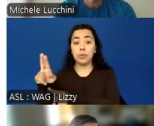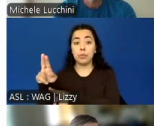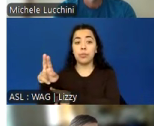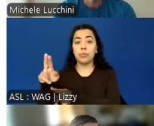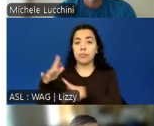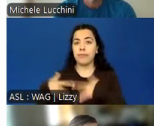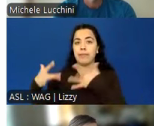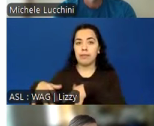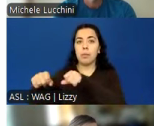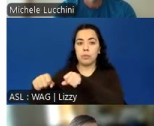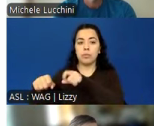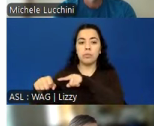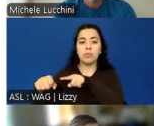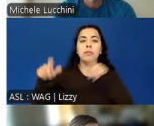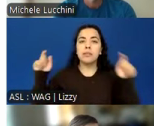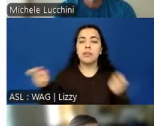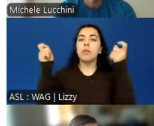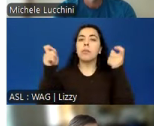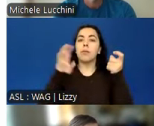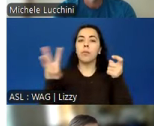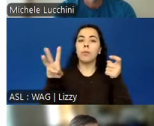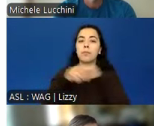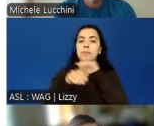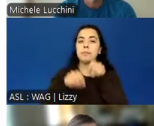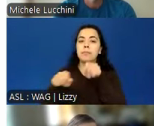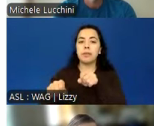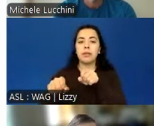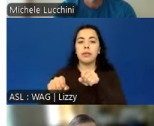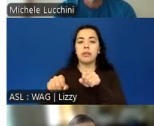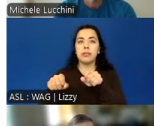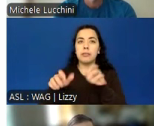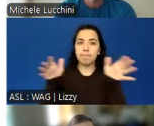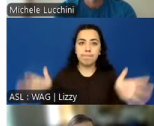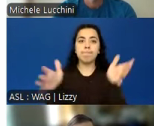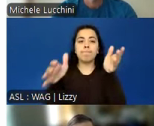Celebrating the Web Accessibility Directive Fourth Anniversary.